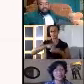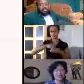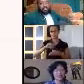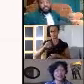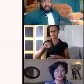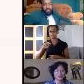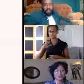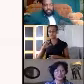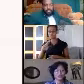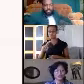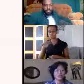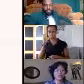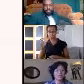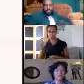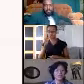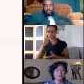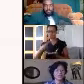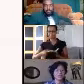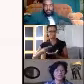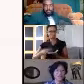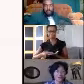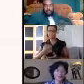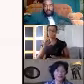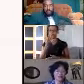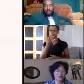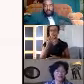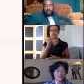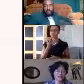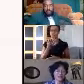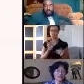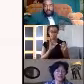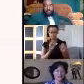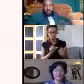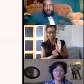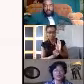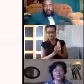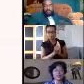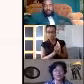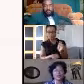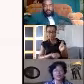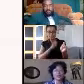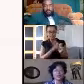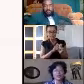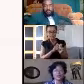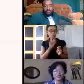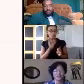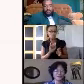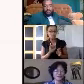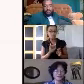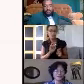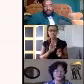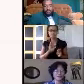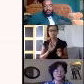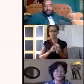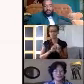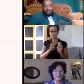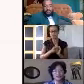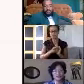see actual measurable accountable change happen in organizational structures. And the only